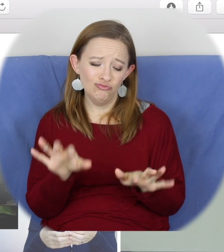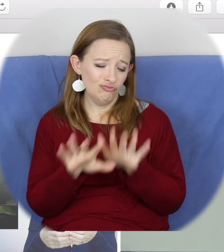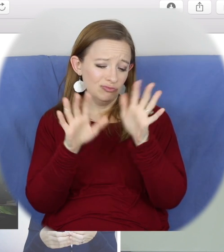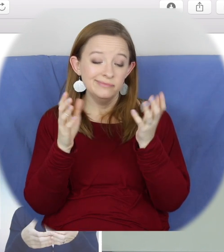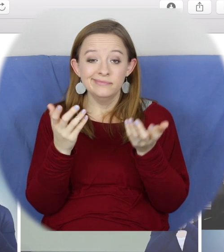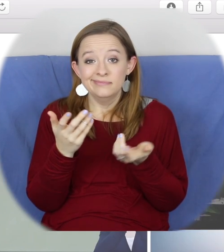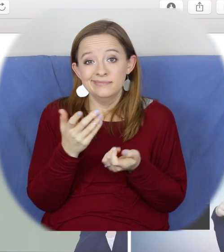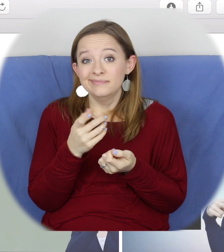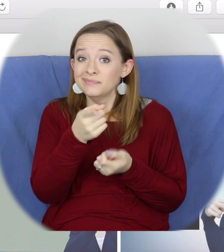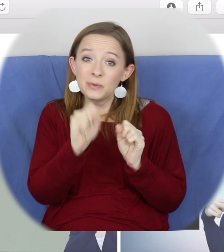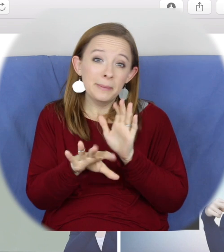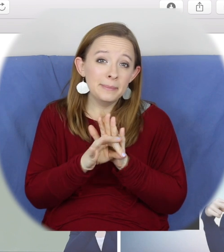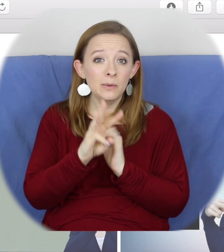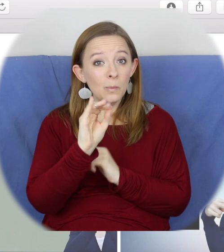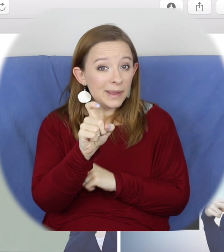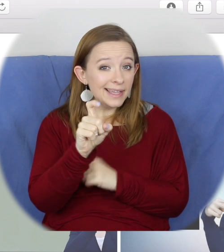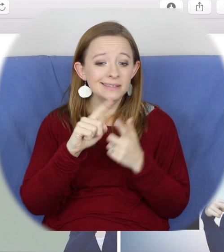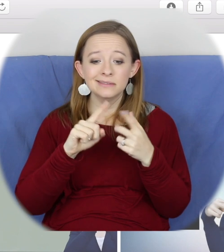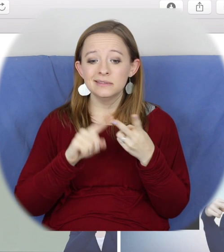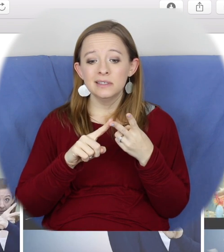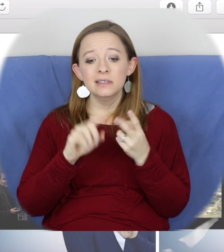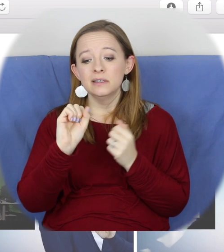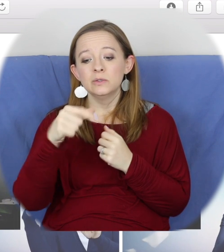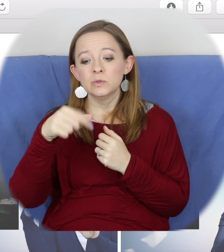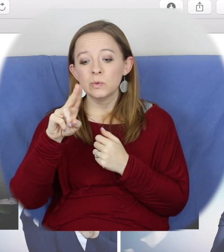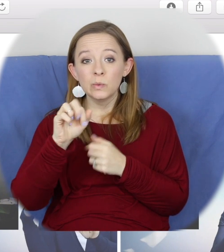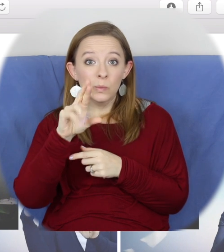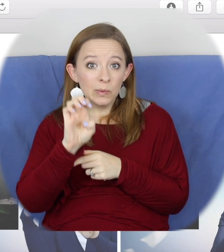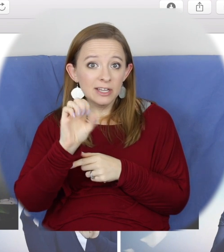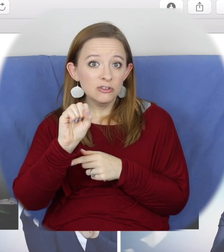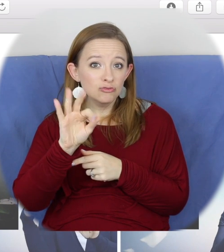Just pick... you can pick Wix, you can pick SquareSoft,